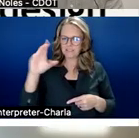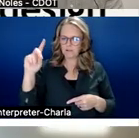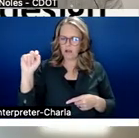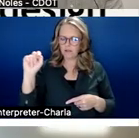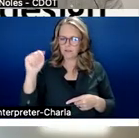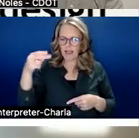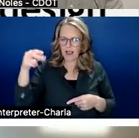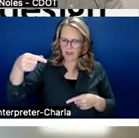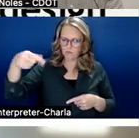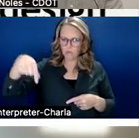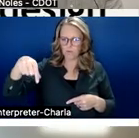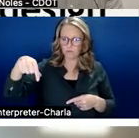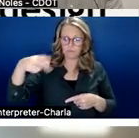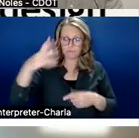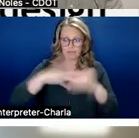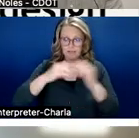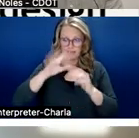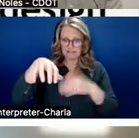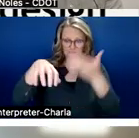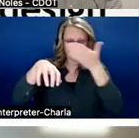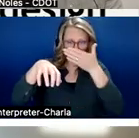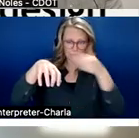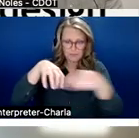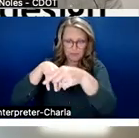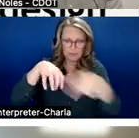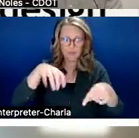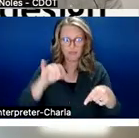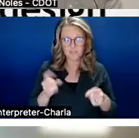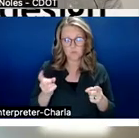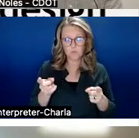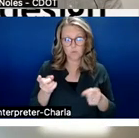This is one of the deadliest intersections on the corridor